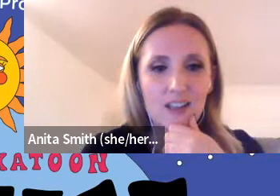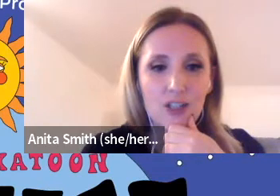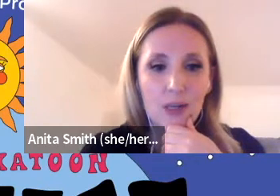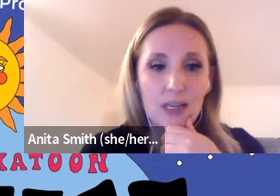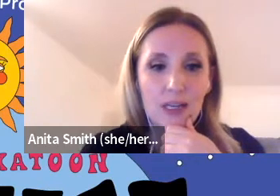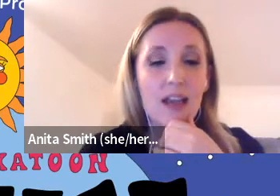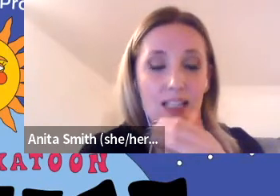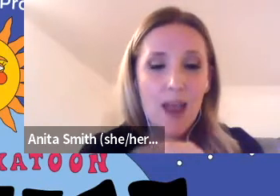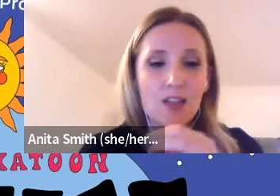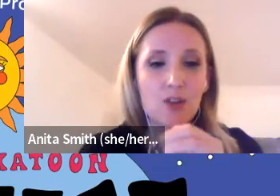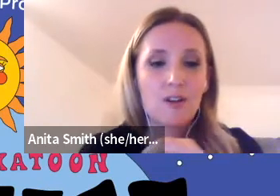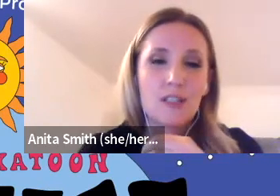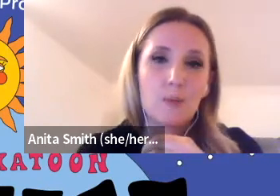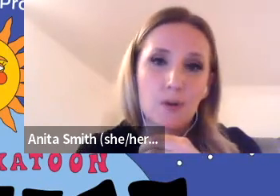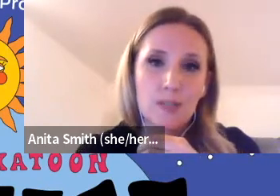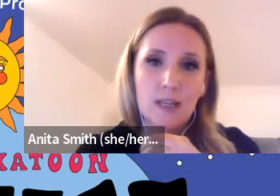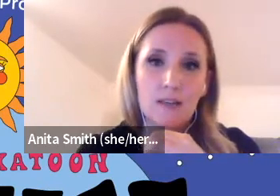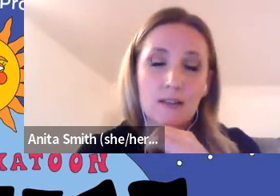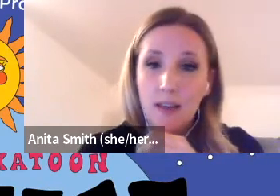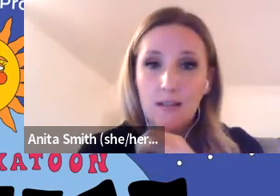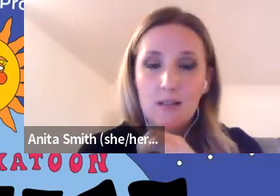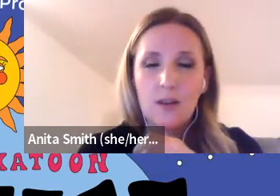and you can expand your artistic producing skills,